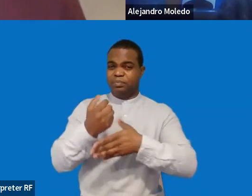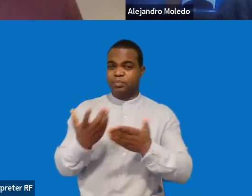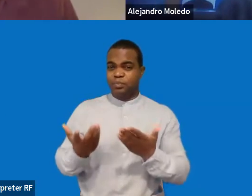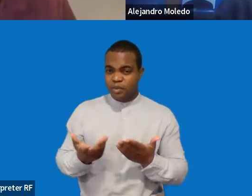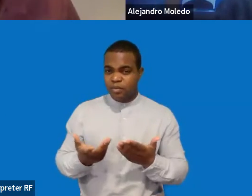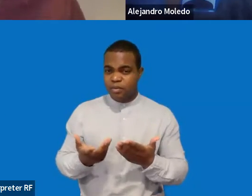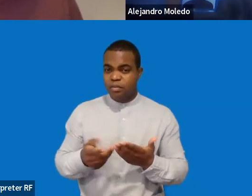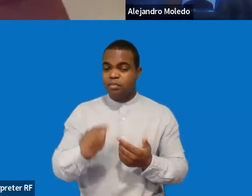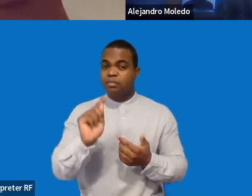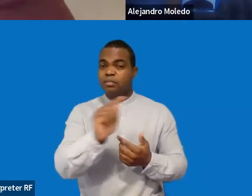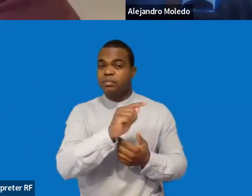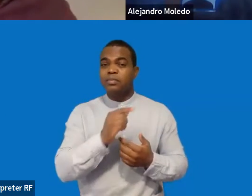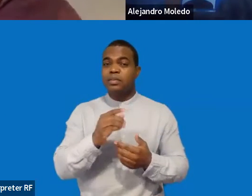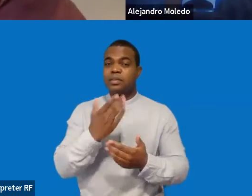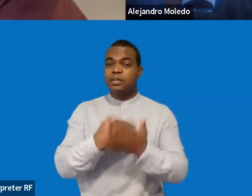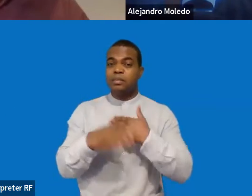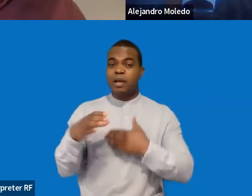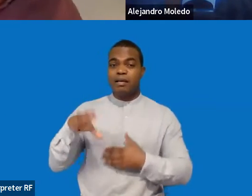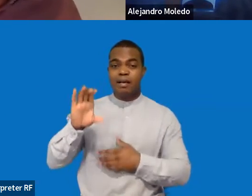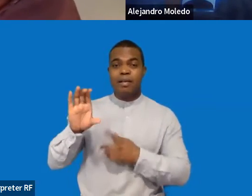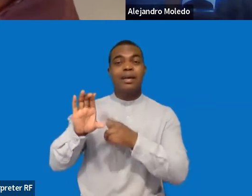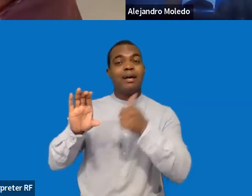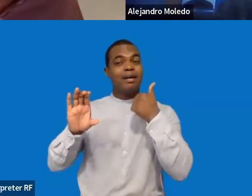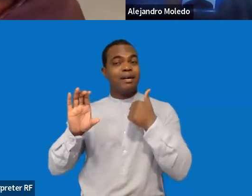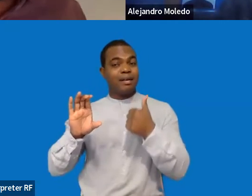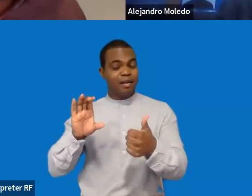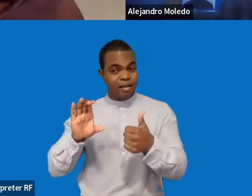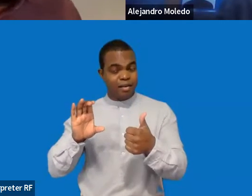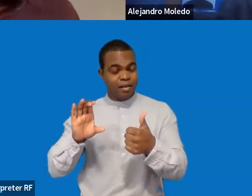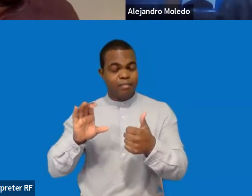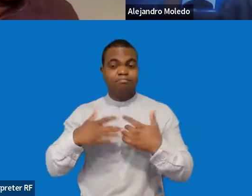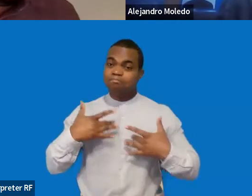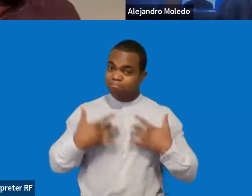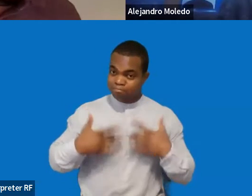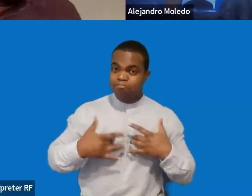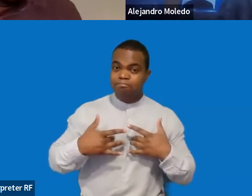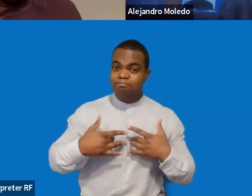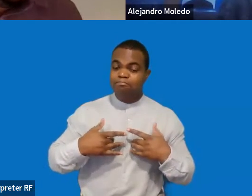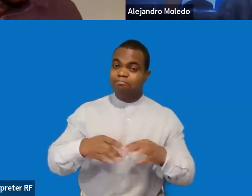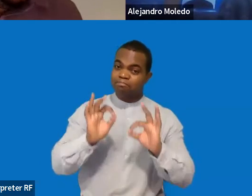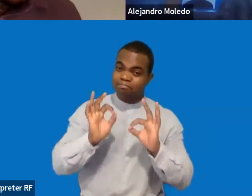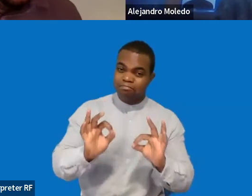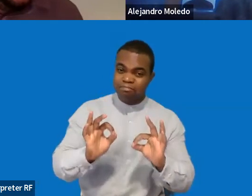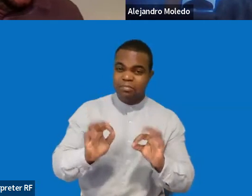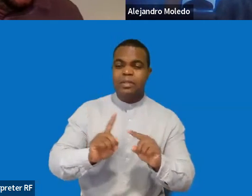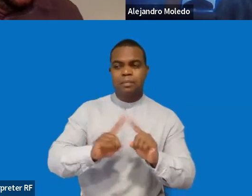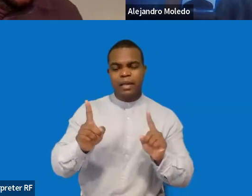will not solve the many barriers that we face when we try to enjoy our freedom of movement